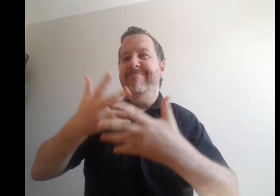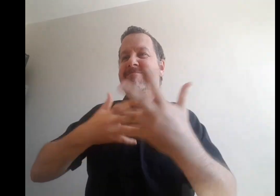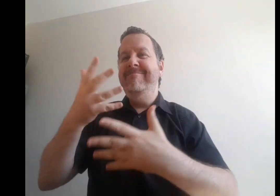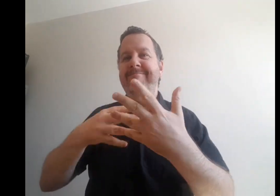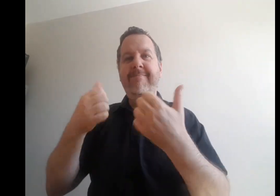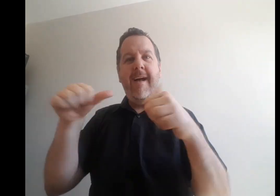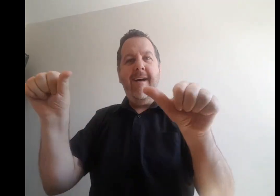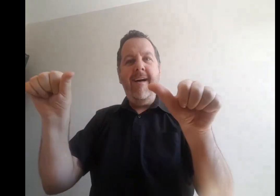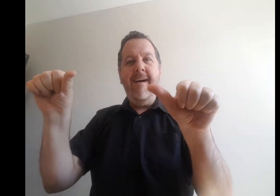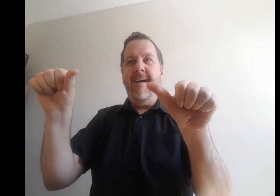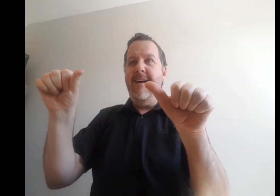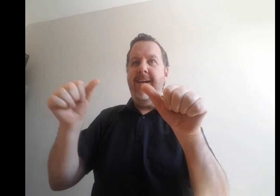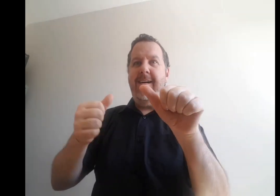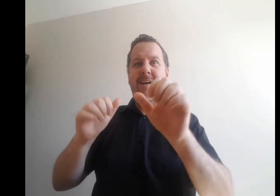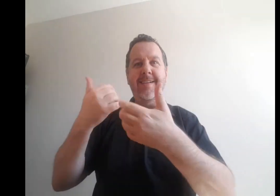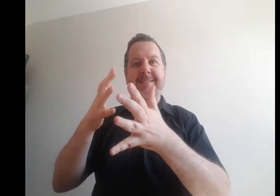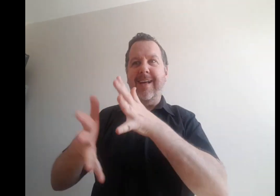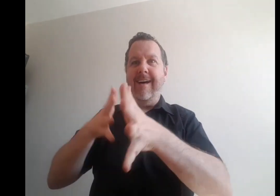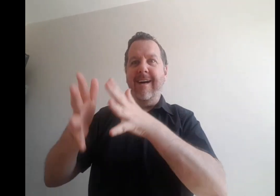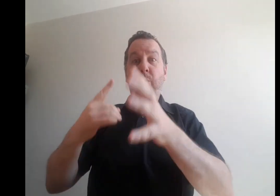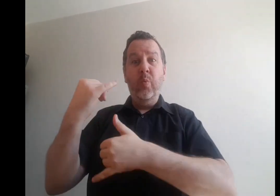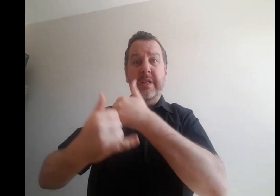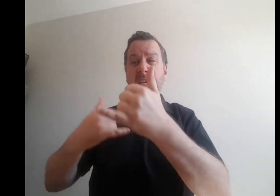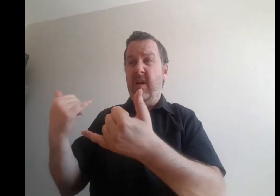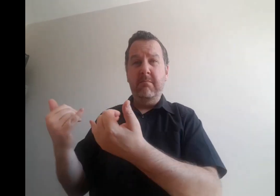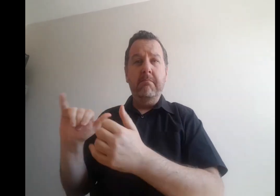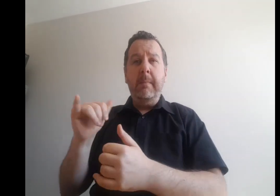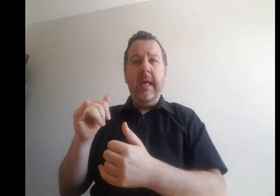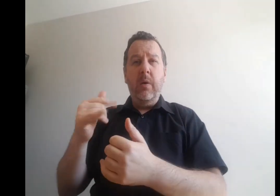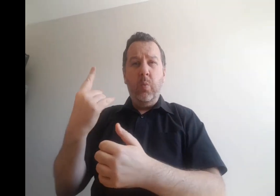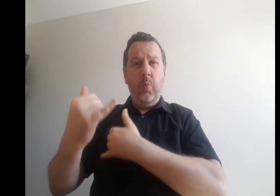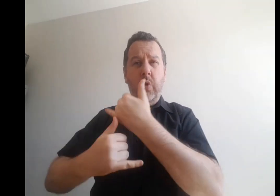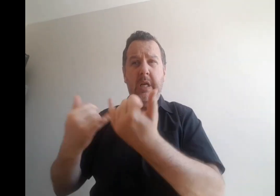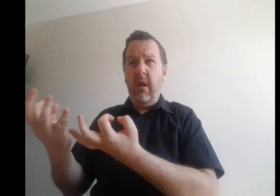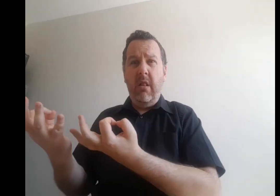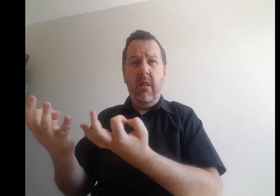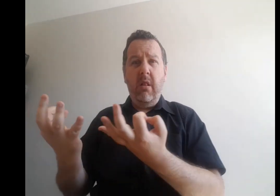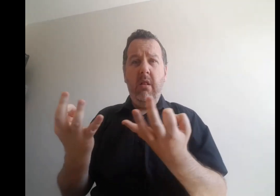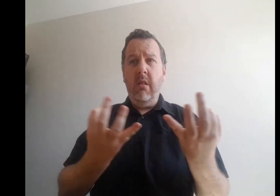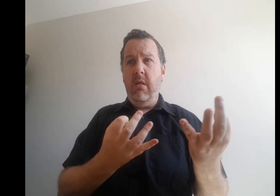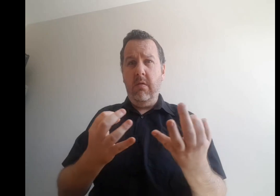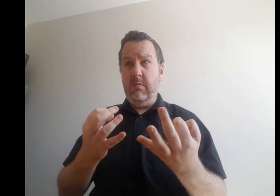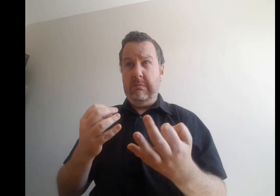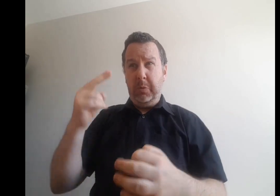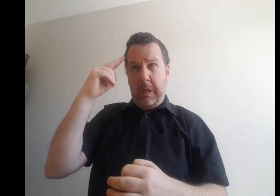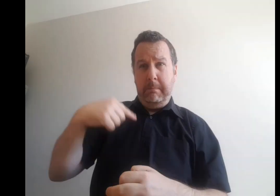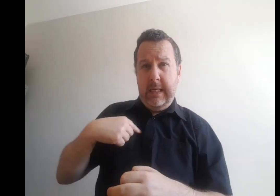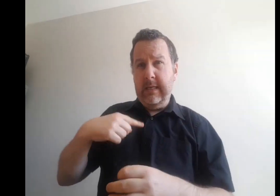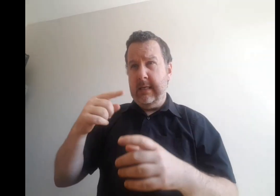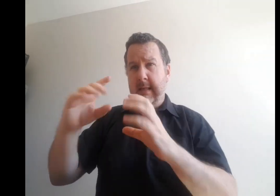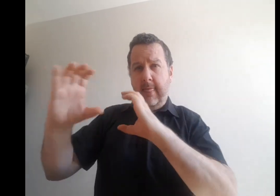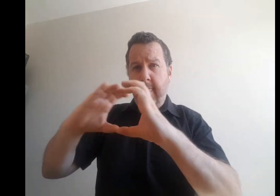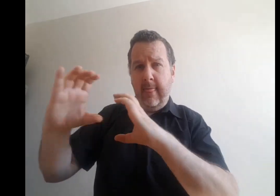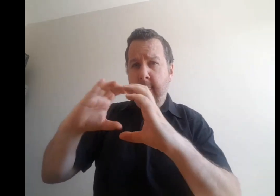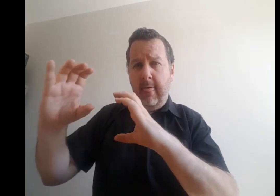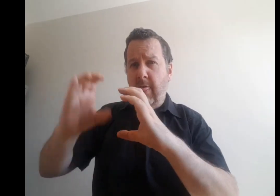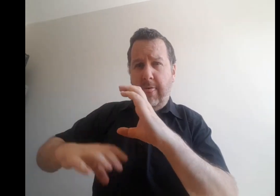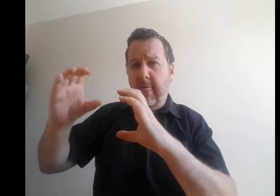being able to use sign language, as well, for the first time in a year, not worrying about being understood.